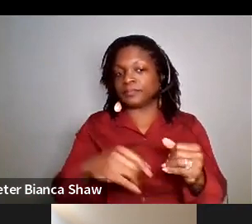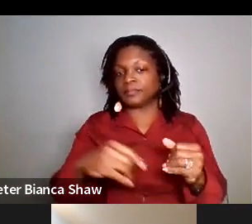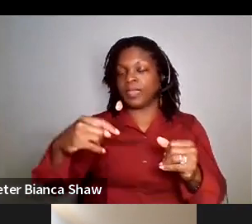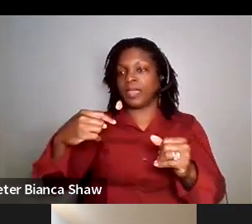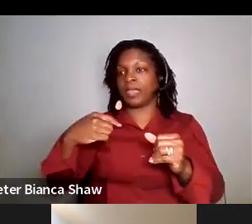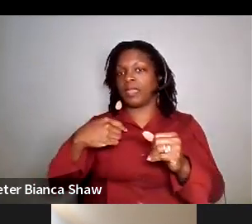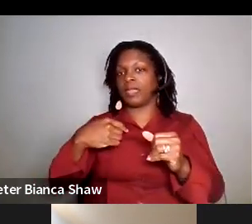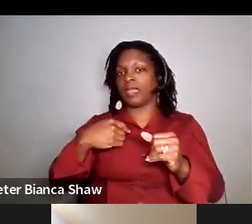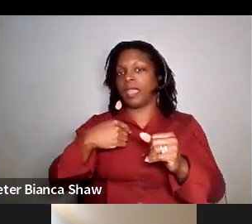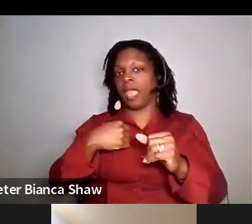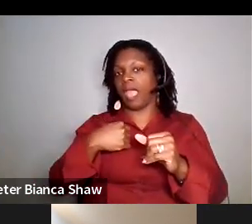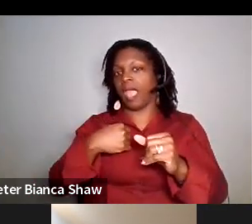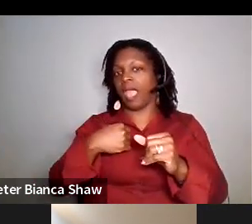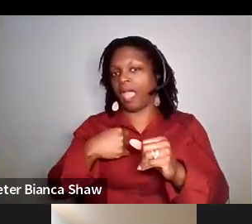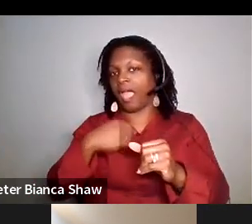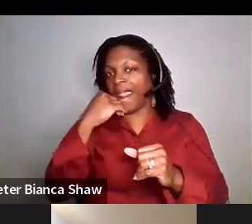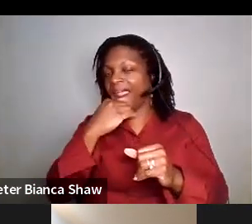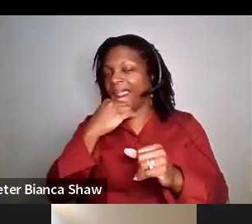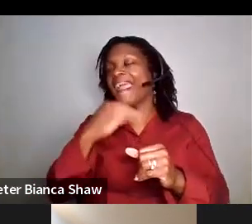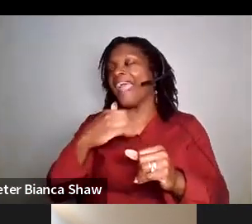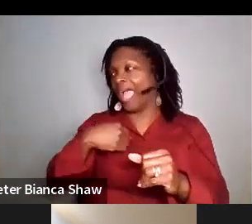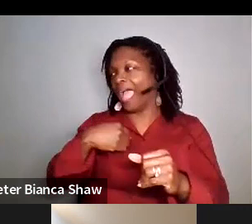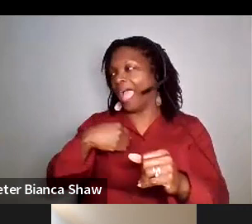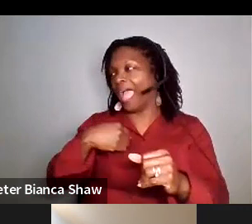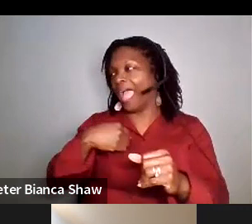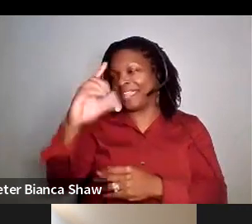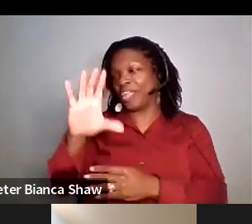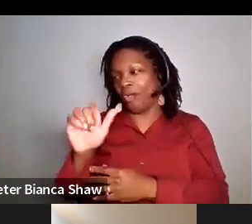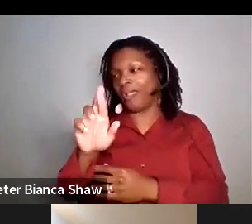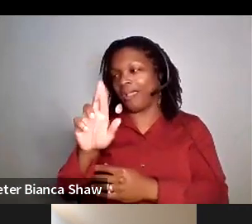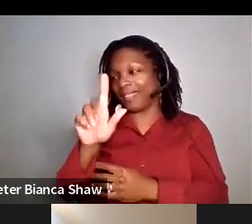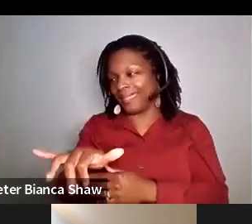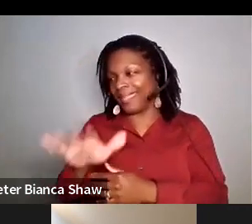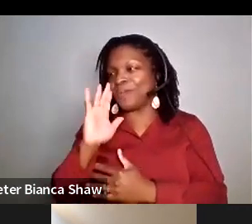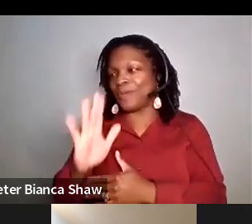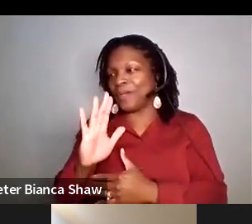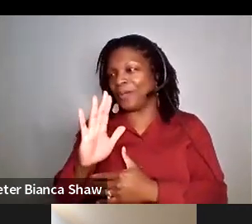Because I do believe she's going to take over the world one day, Rushad, i'd love to hear your perspective on this question.